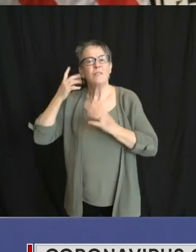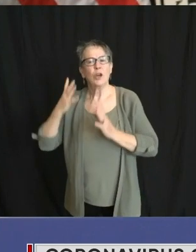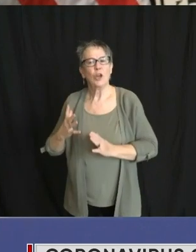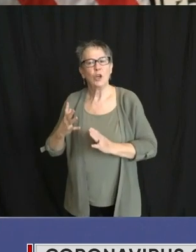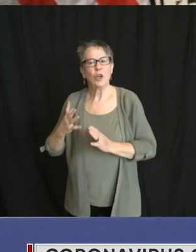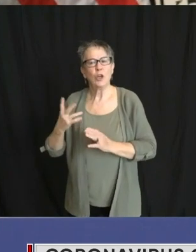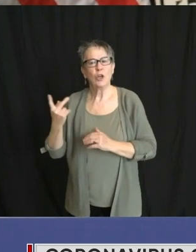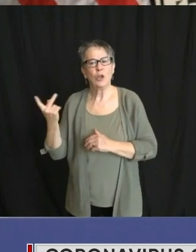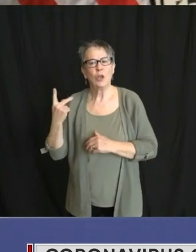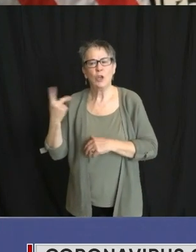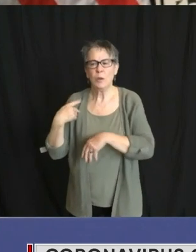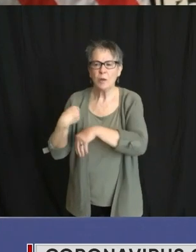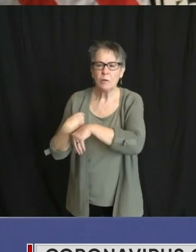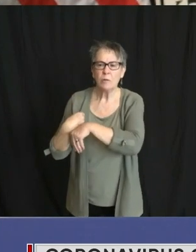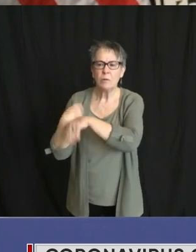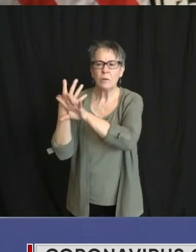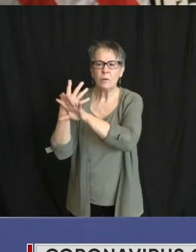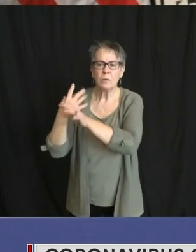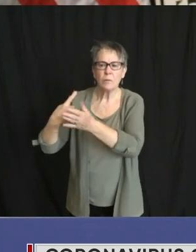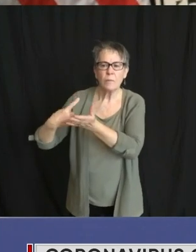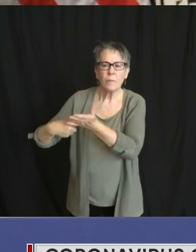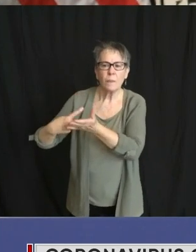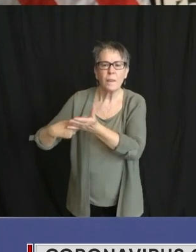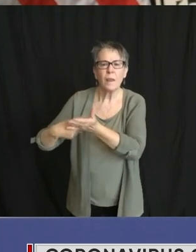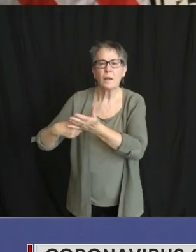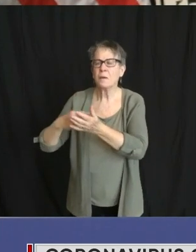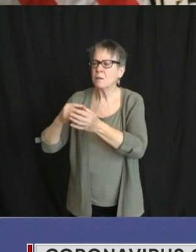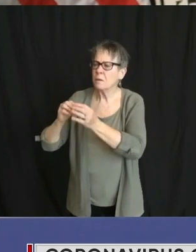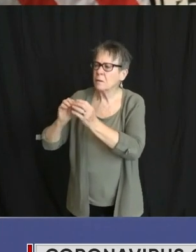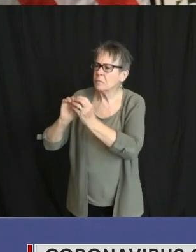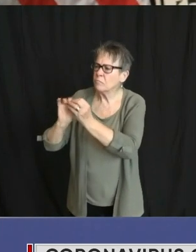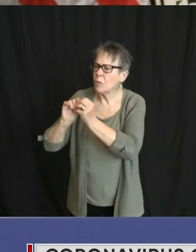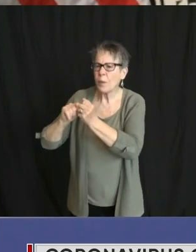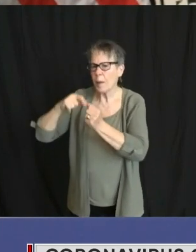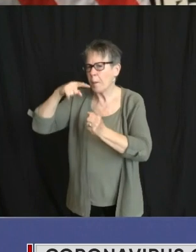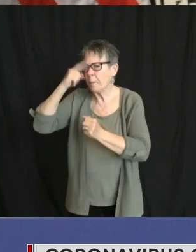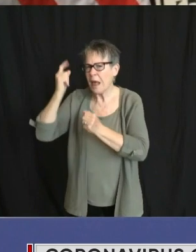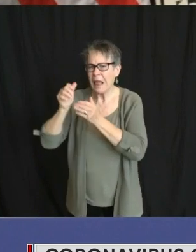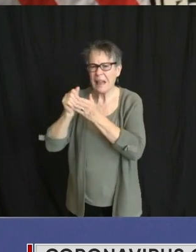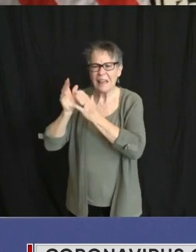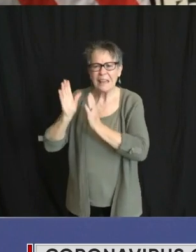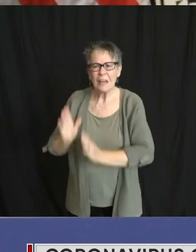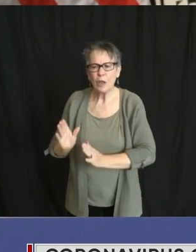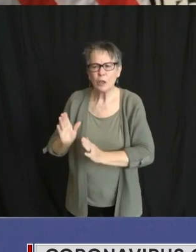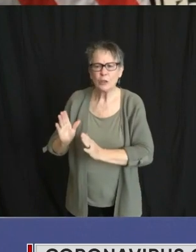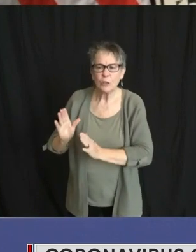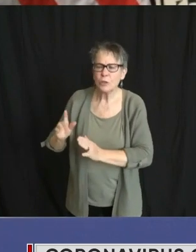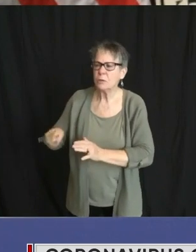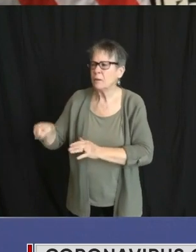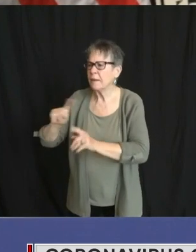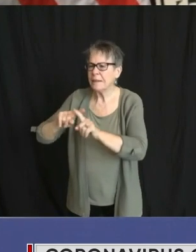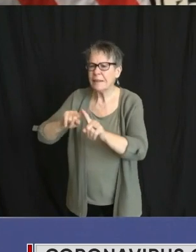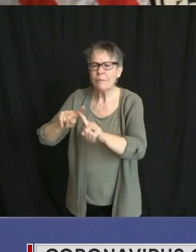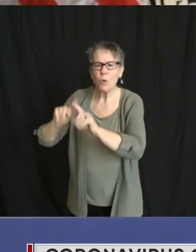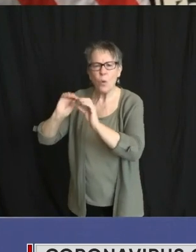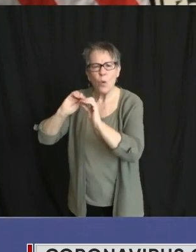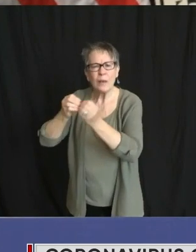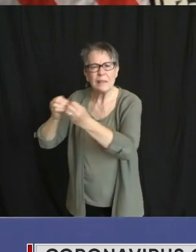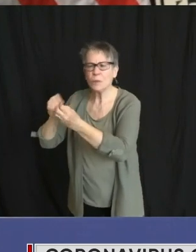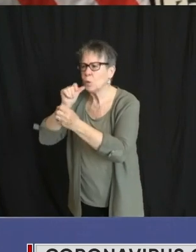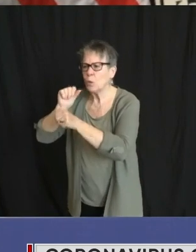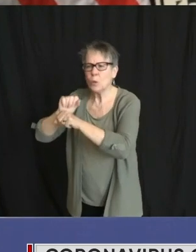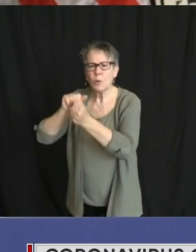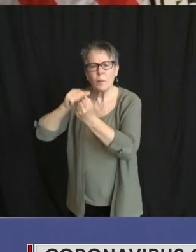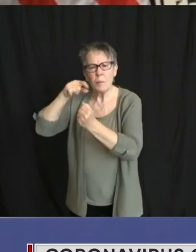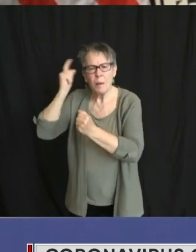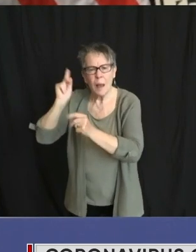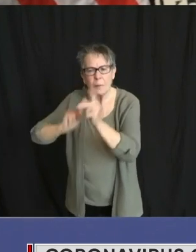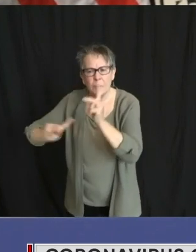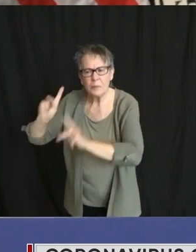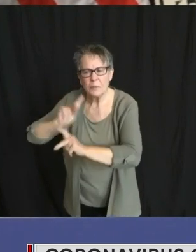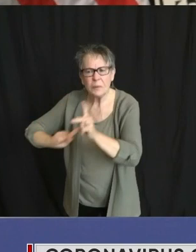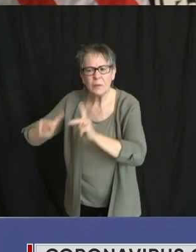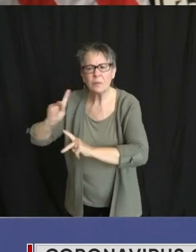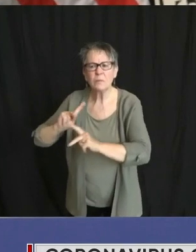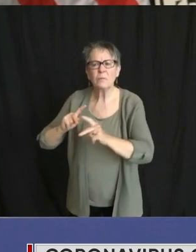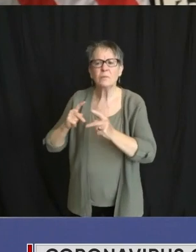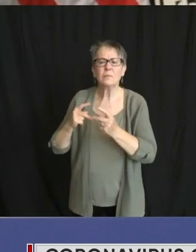BLACK LEGISLATIVE LEADERSHIP,